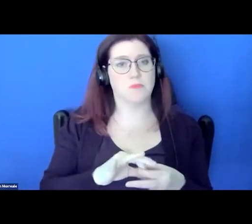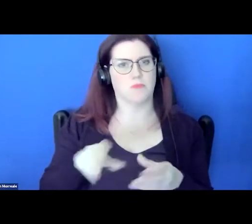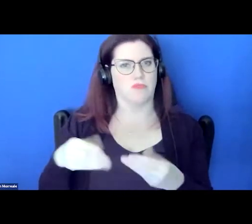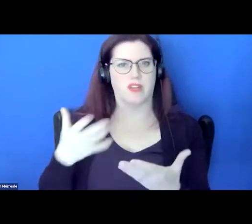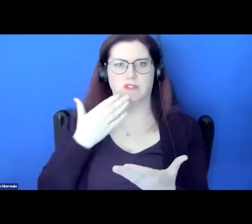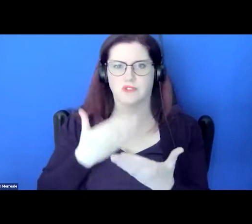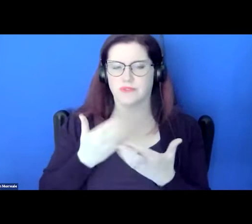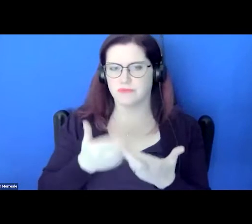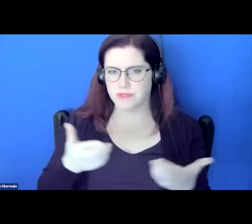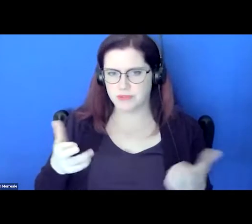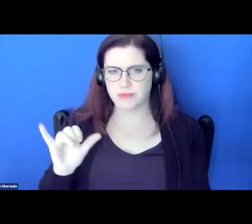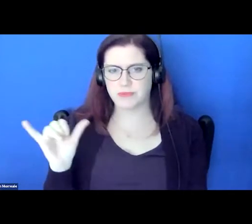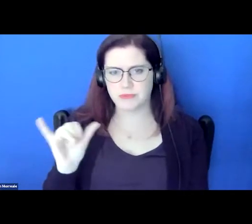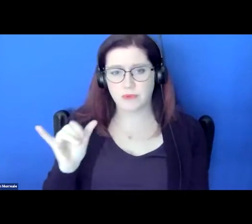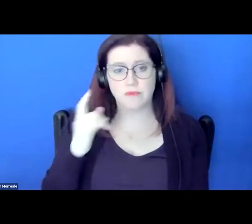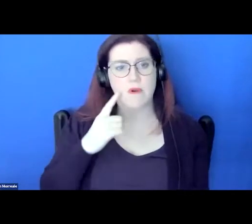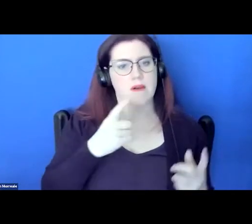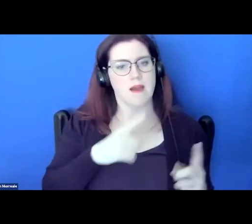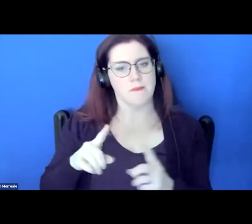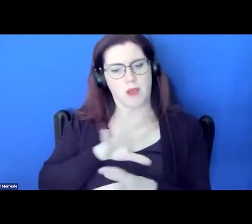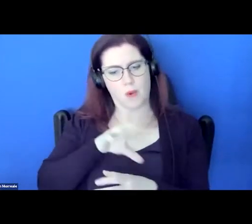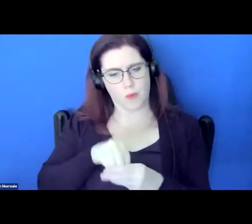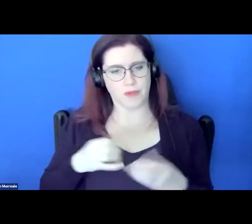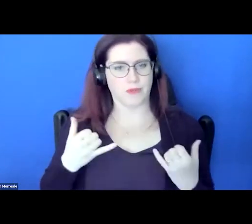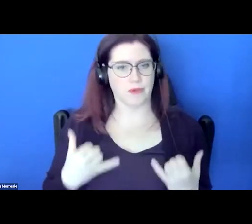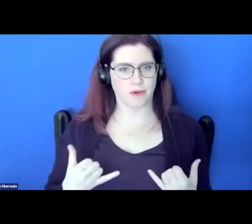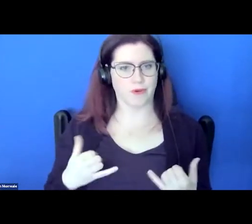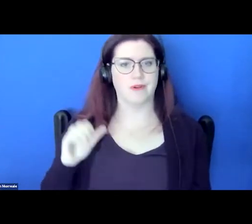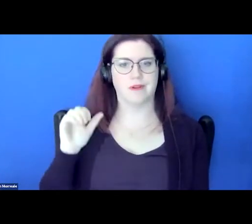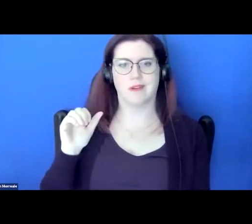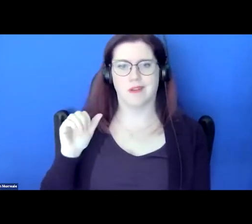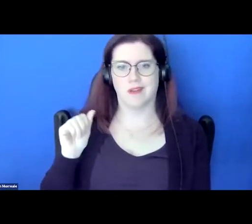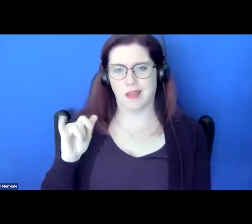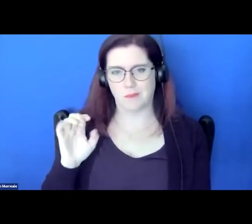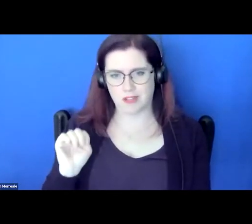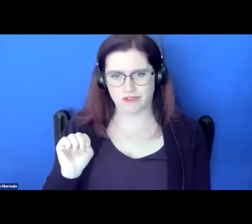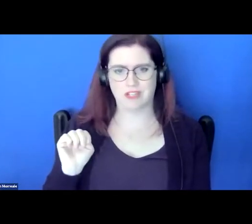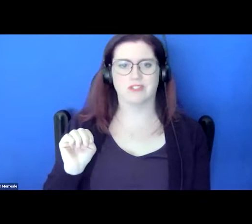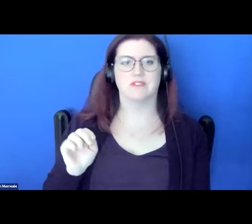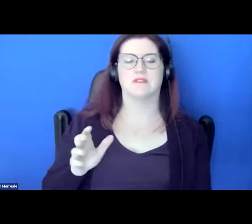that is what is happening within this current administration and past administrations and their resolutions